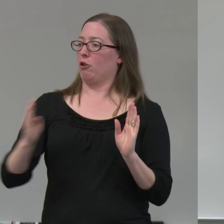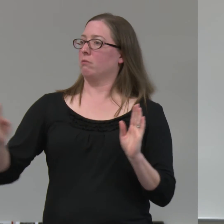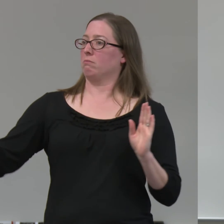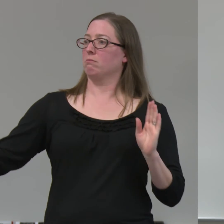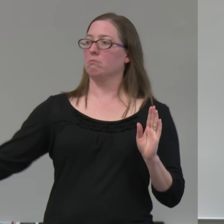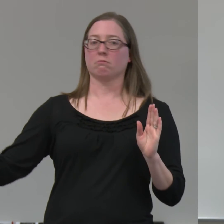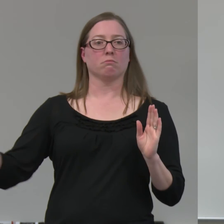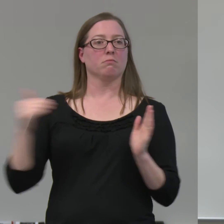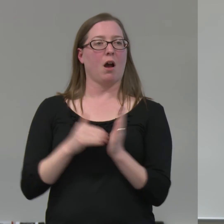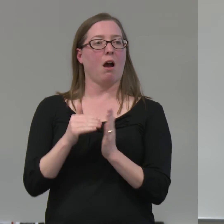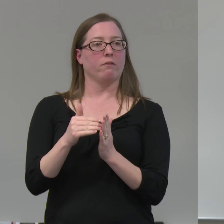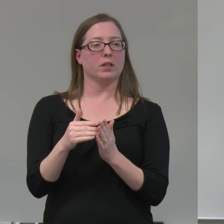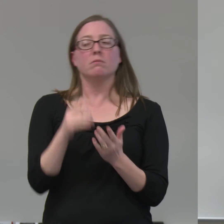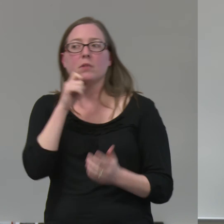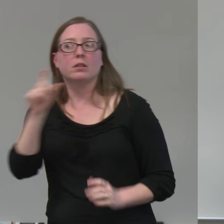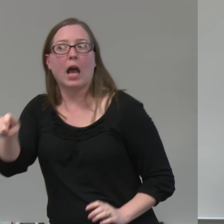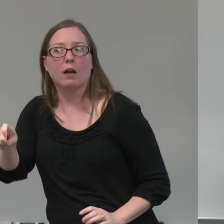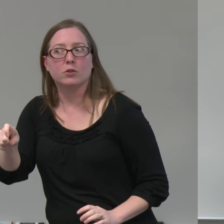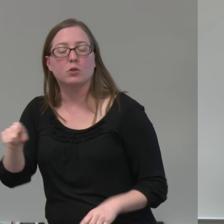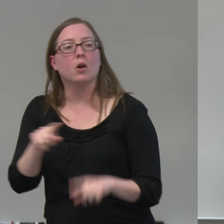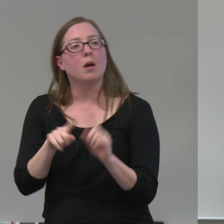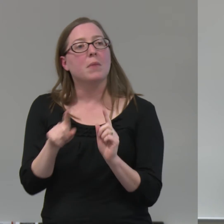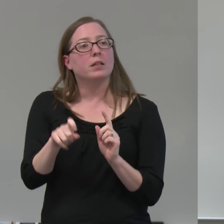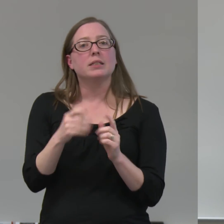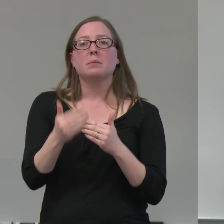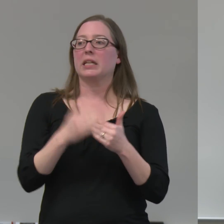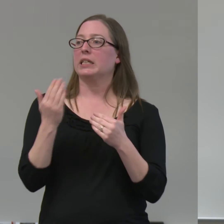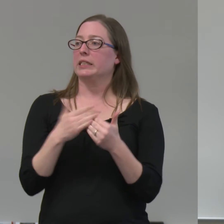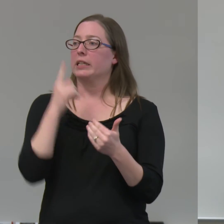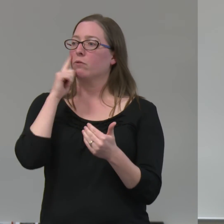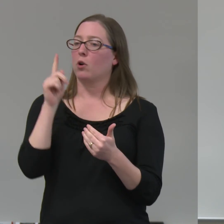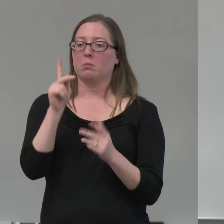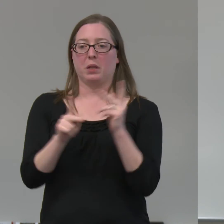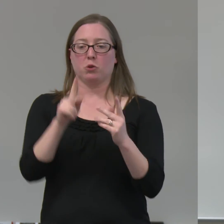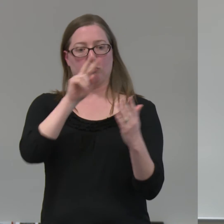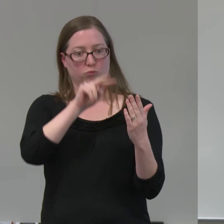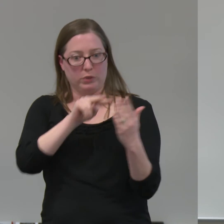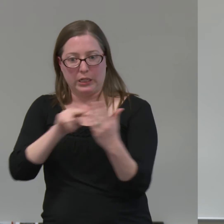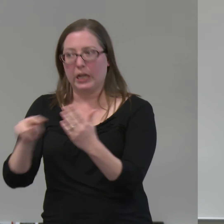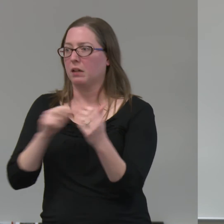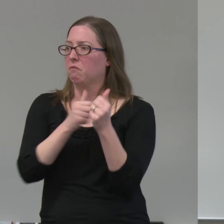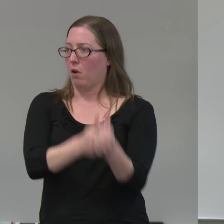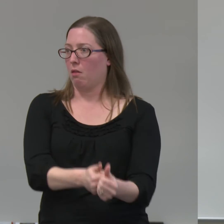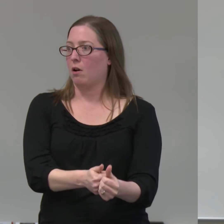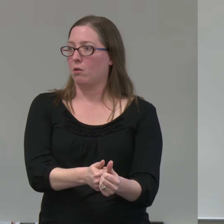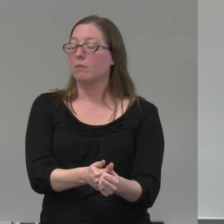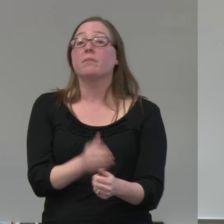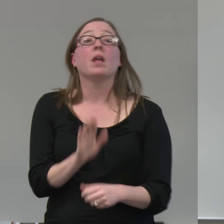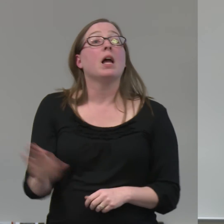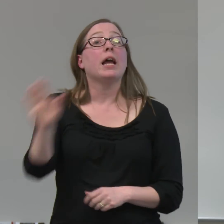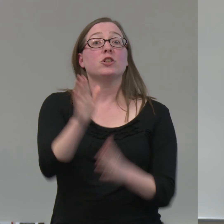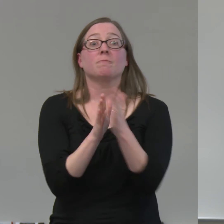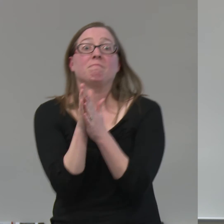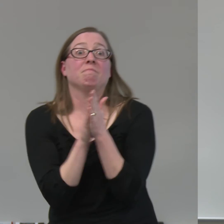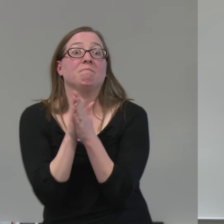but something that will be easy to follow, and you want to show your enthusiasm for science.